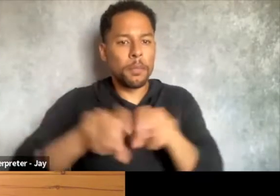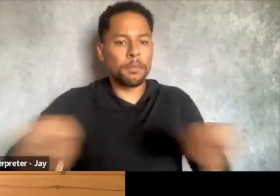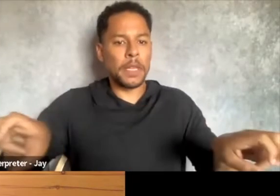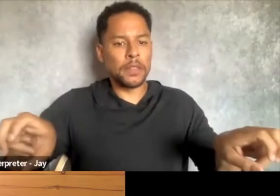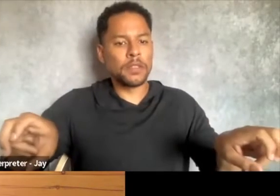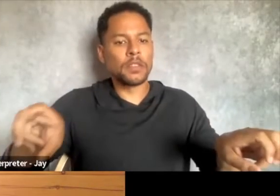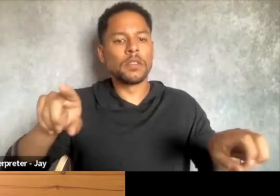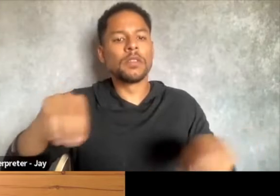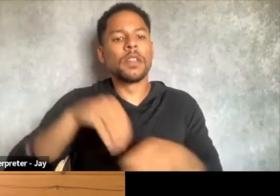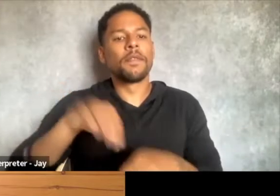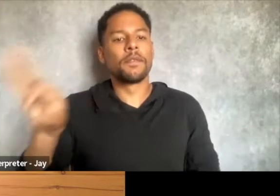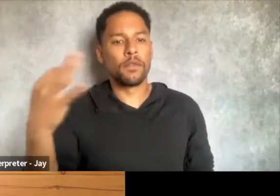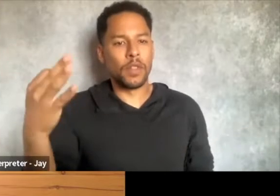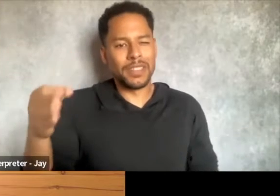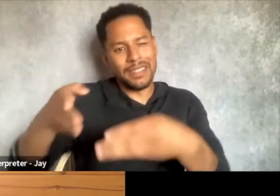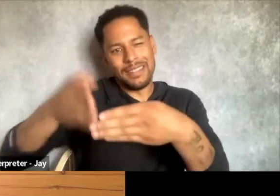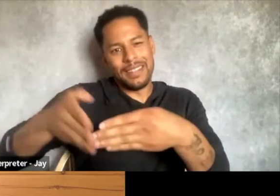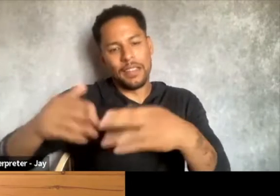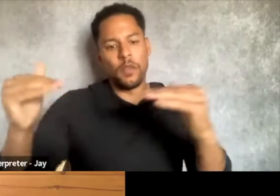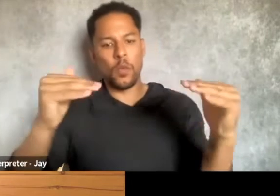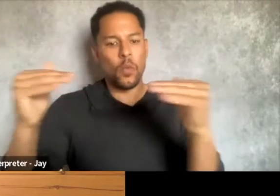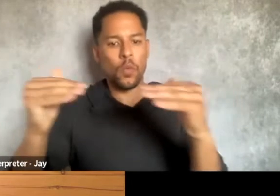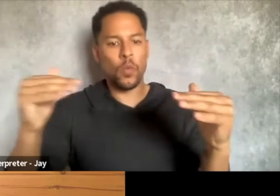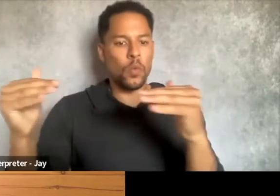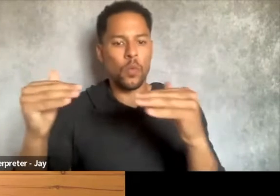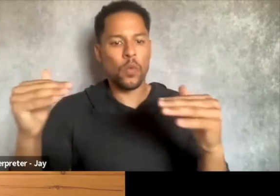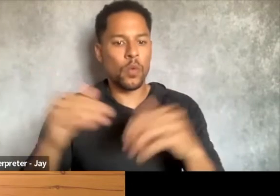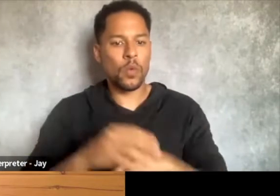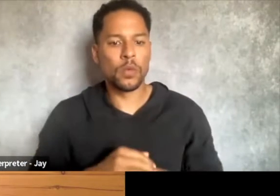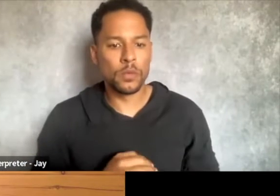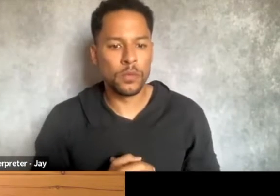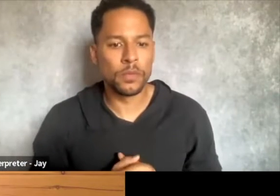at the tail end of the war. Content warnings for discussions of the Shoah.